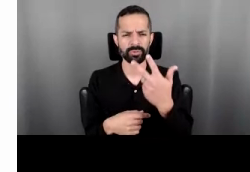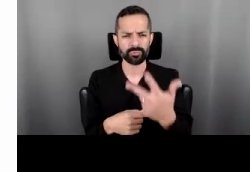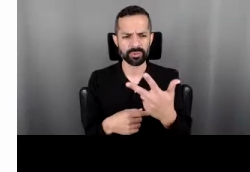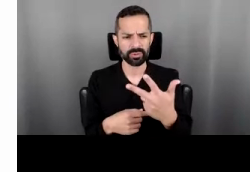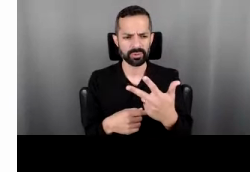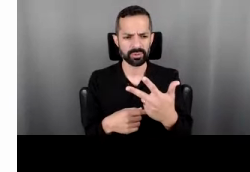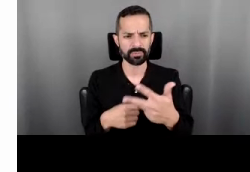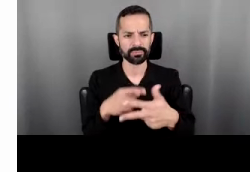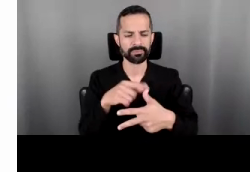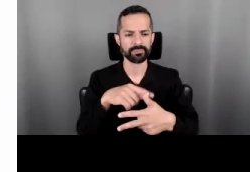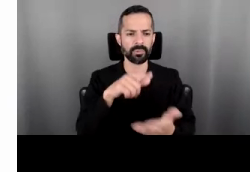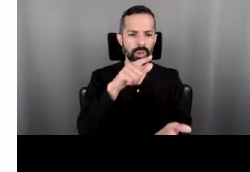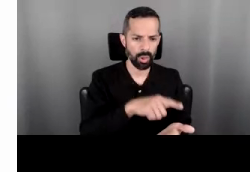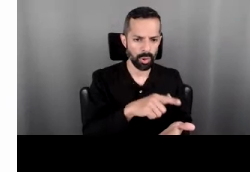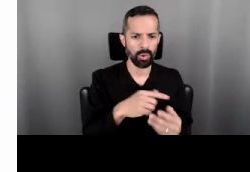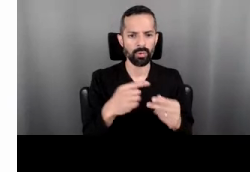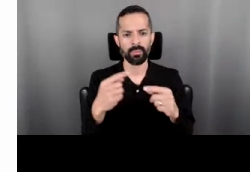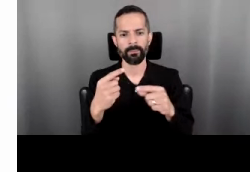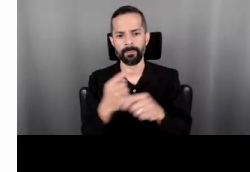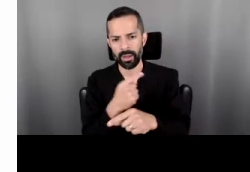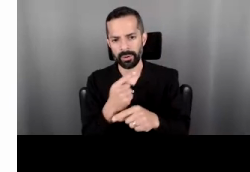What would be a moderate, would be a strong example.?